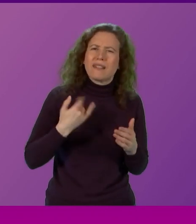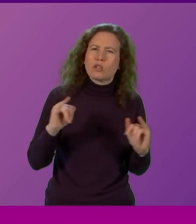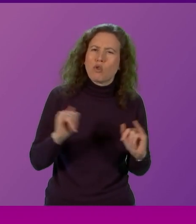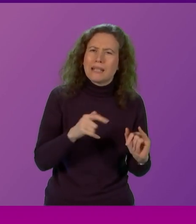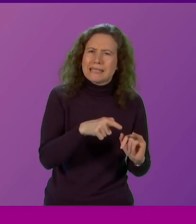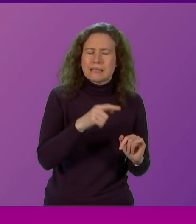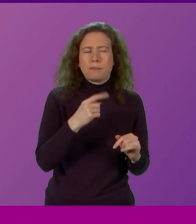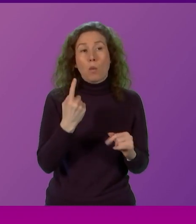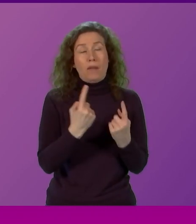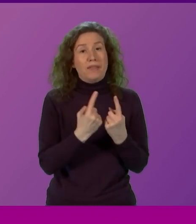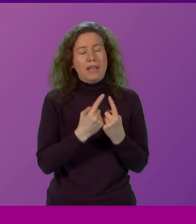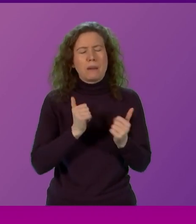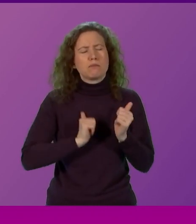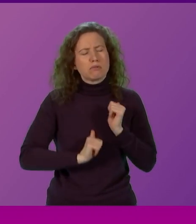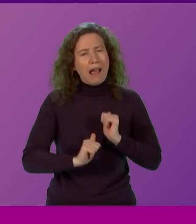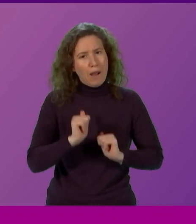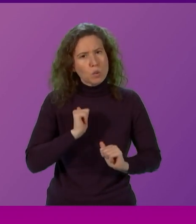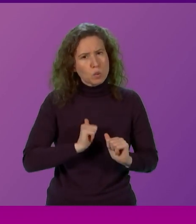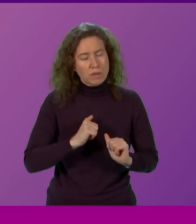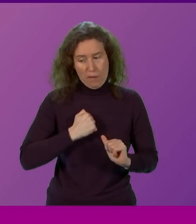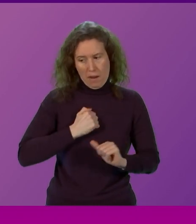One of the things that I am proudest of—and always will be proud of—in my time as First